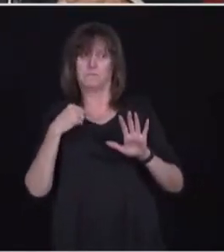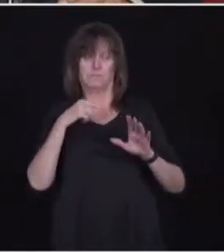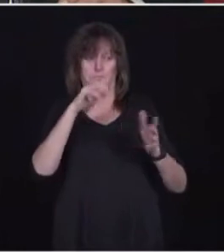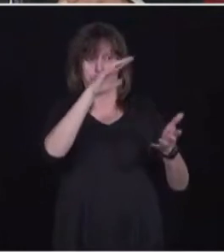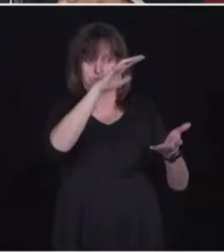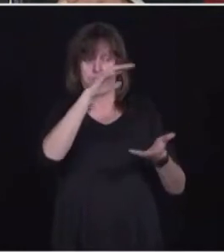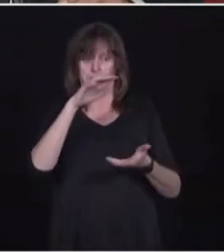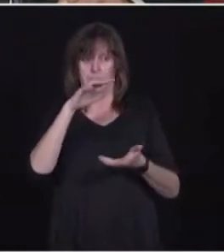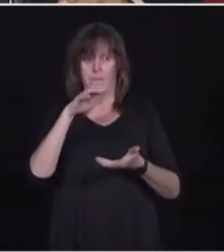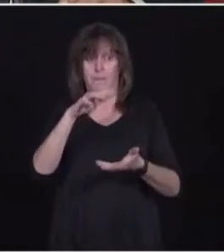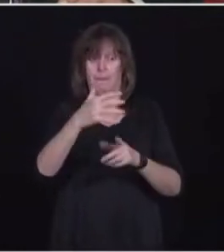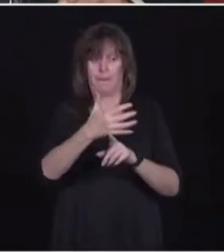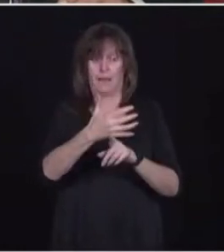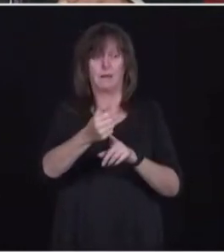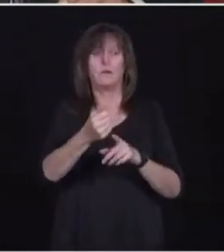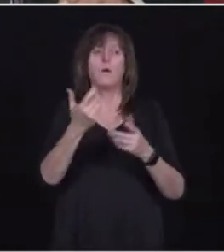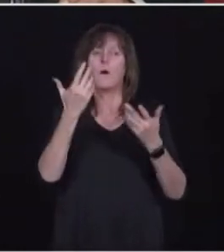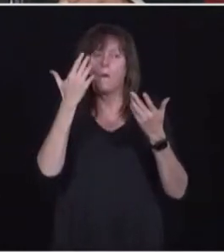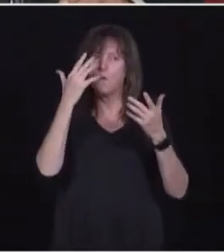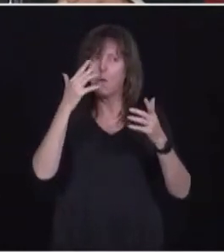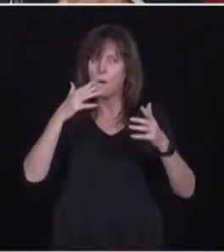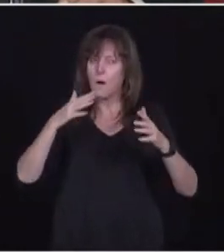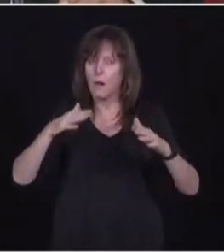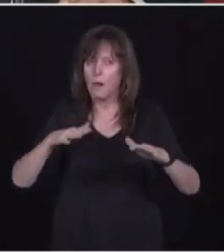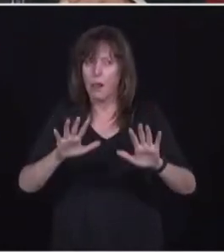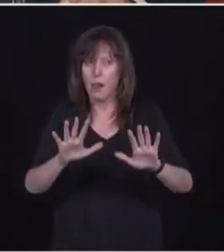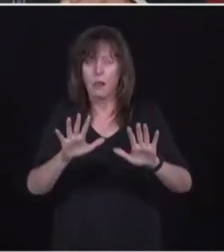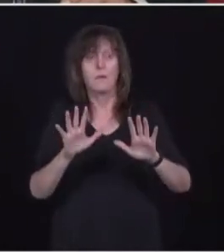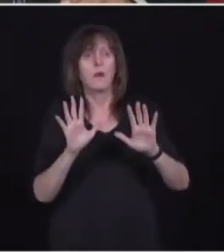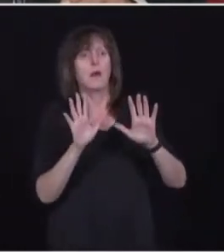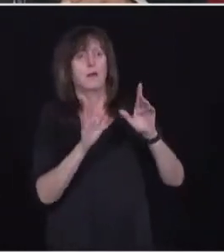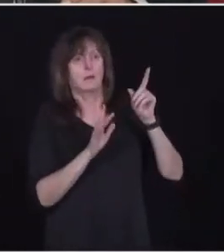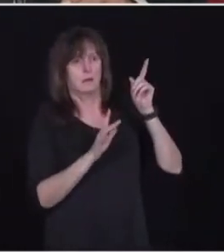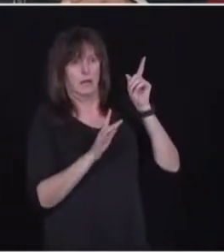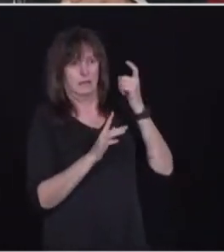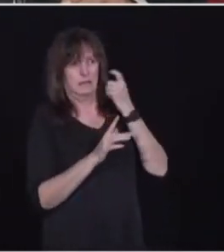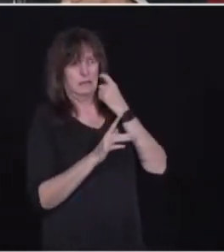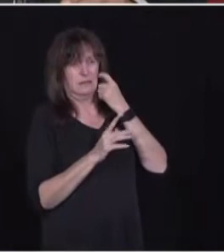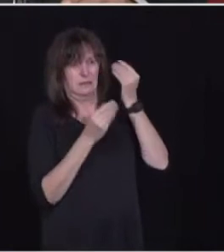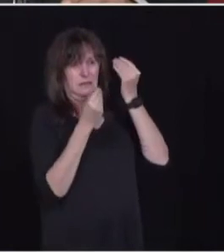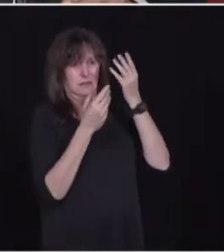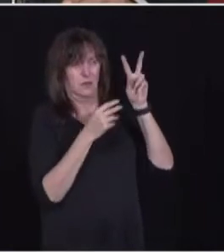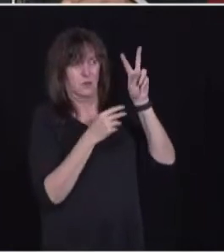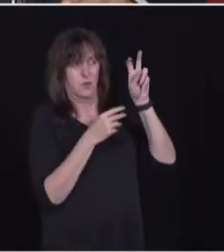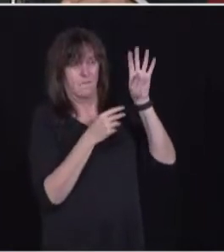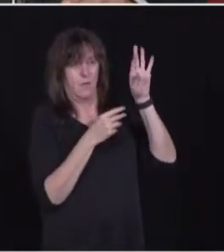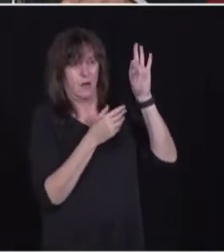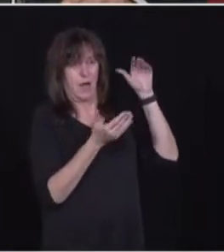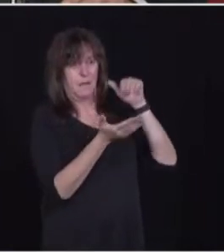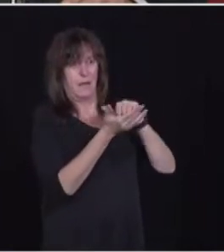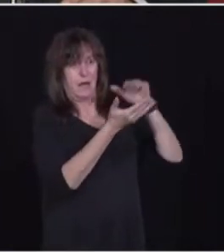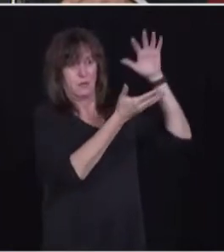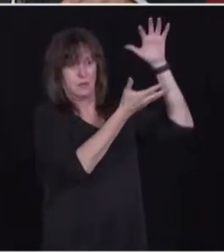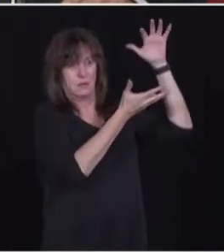First of all, Lucas, I don't know when it will be done because we don't know when we'll get them.